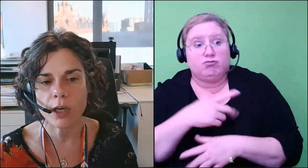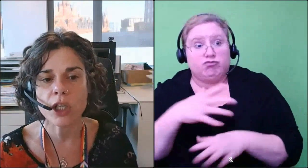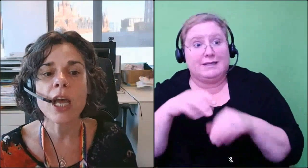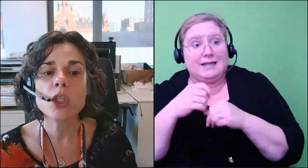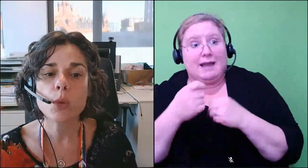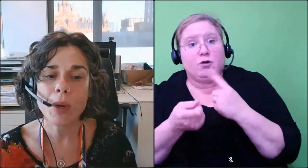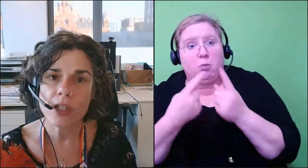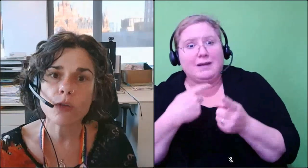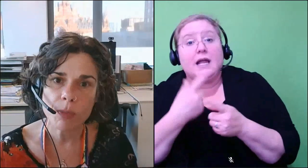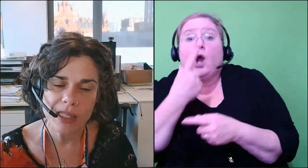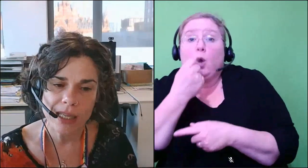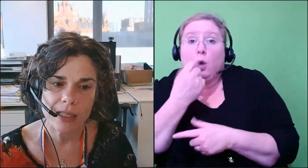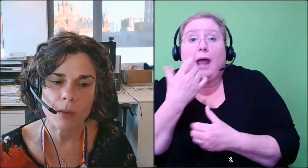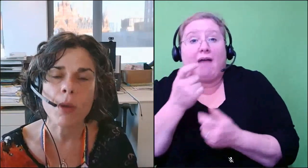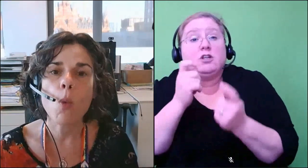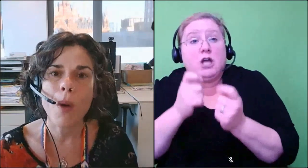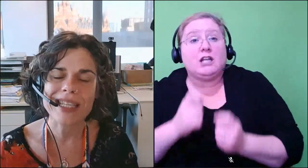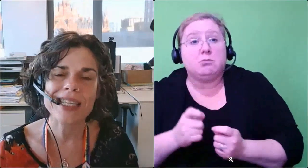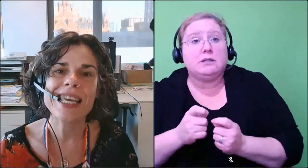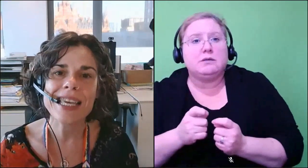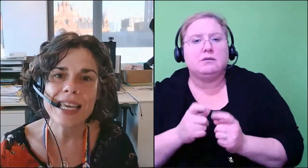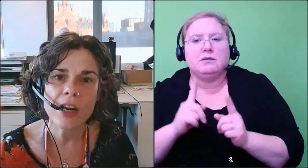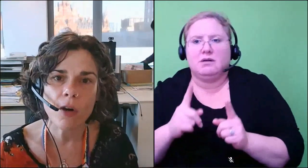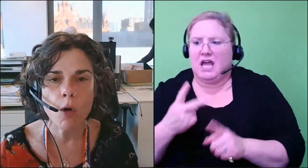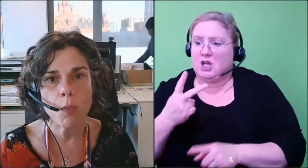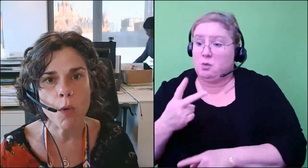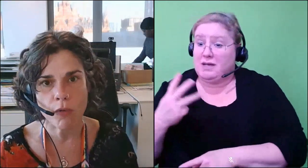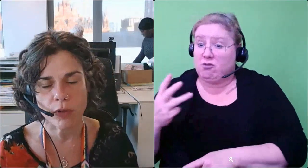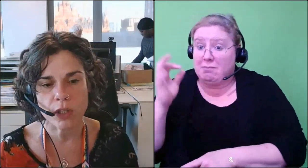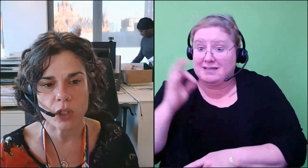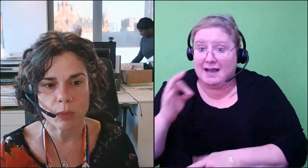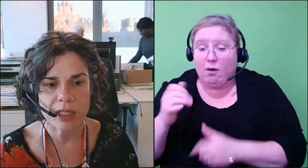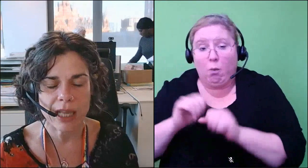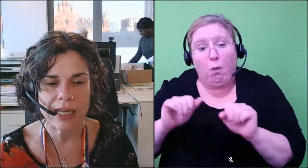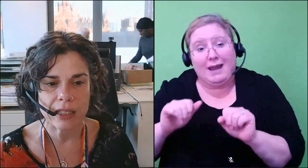required, 23% of them waited a year or more for the adjustments they need.